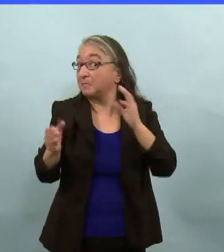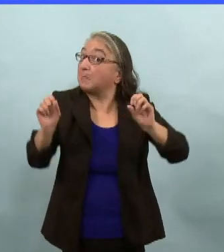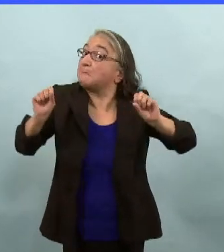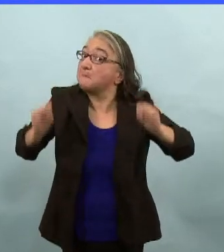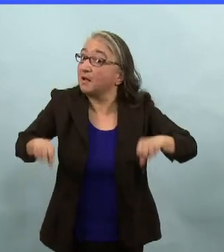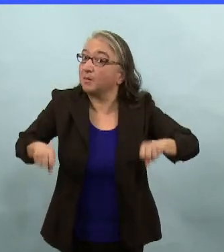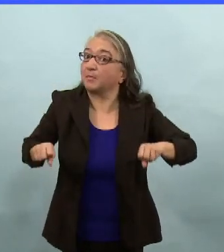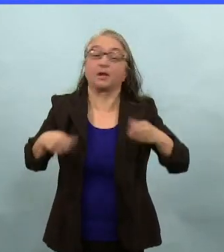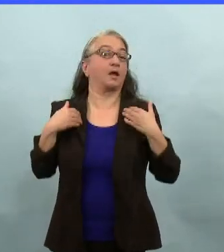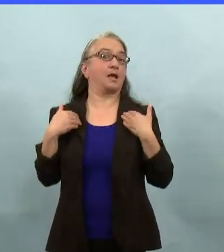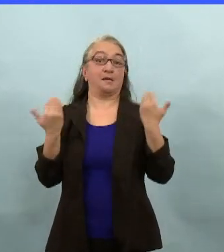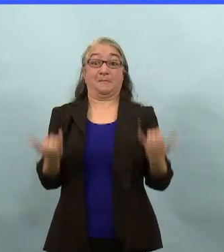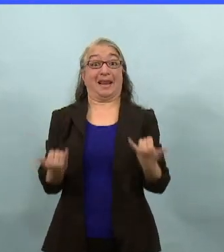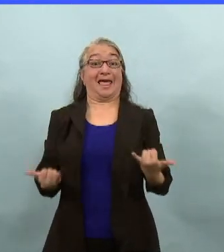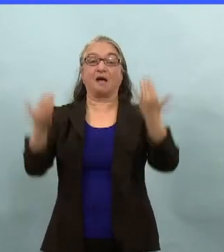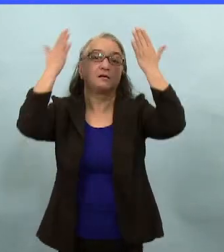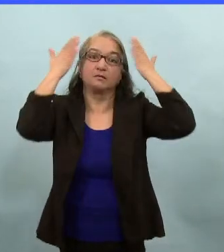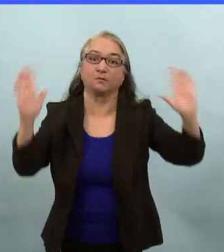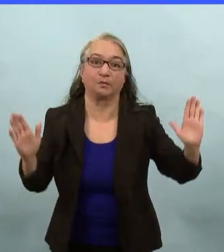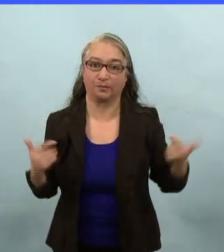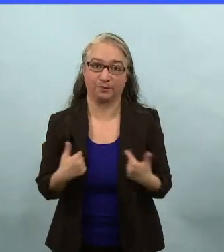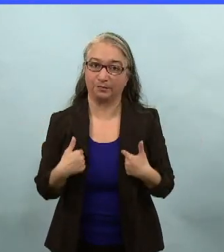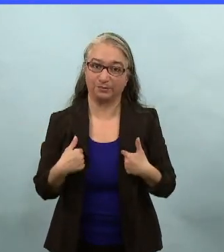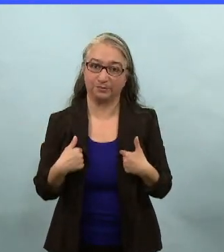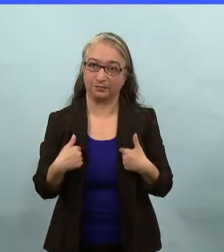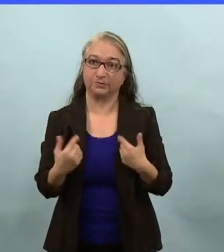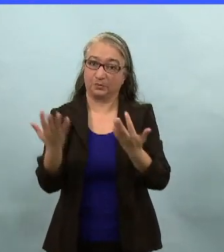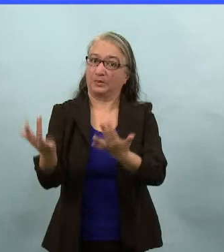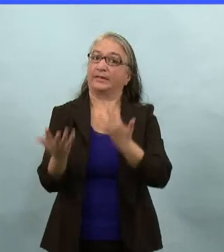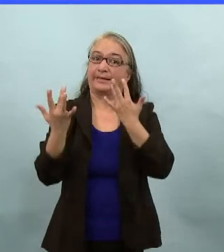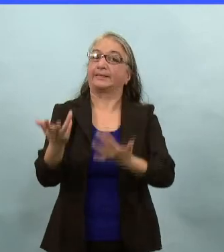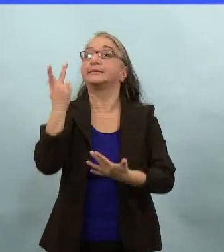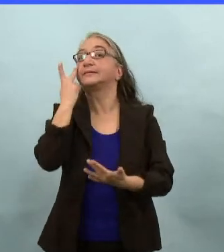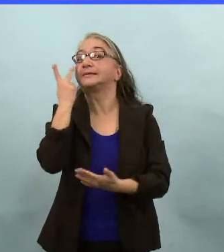you know if we see those then we will act on those so we're not saying today that